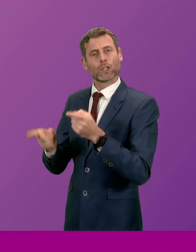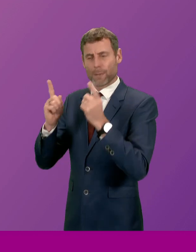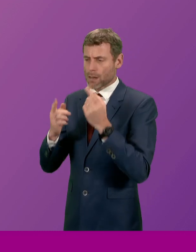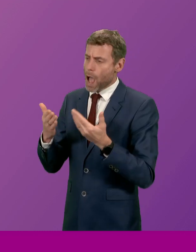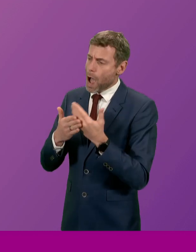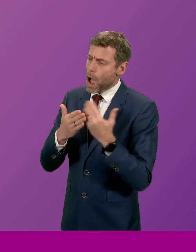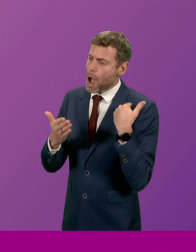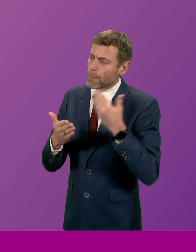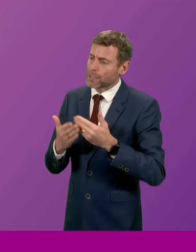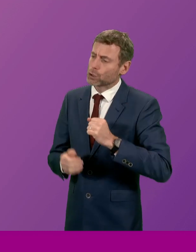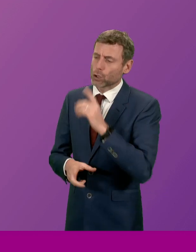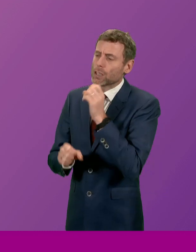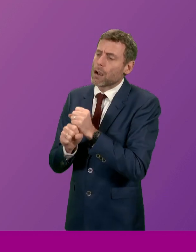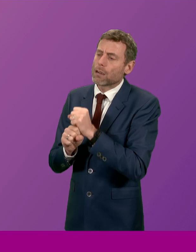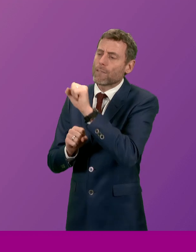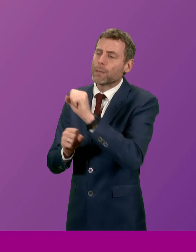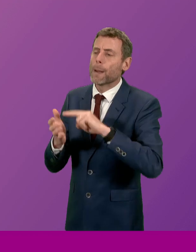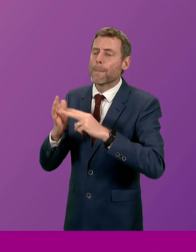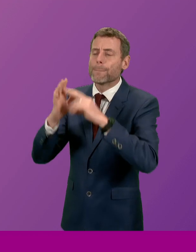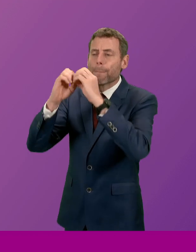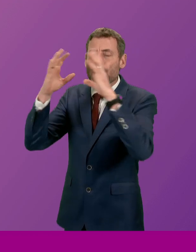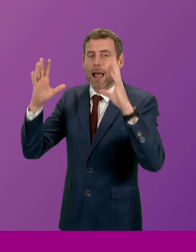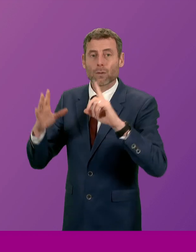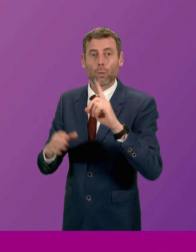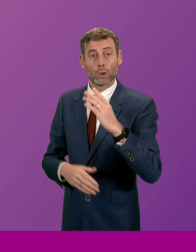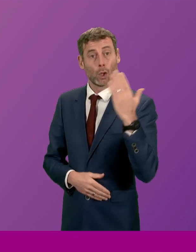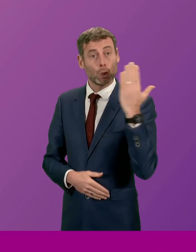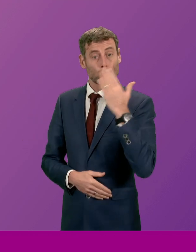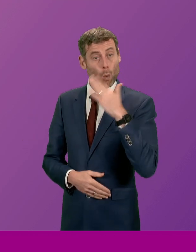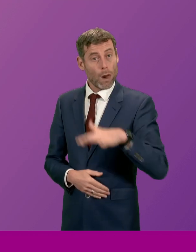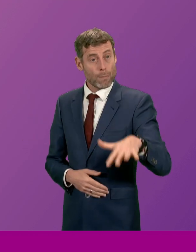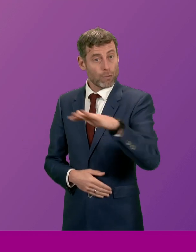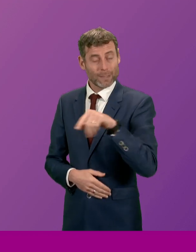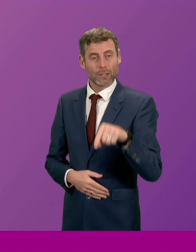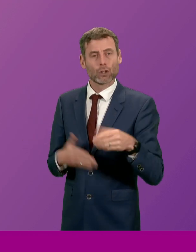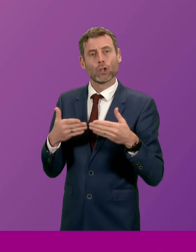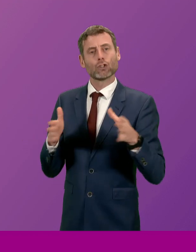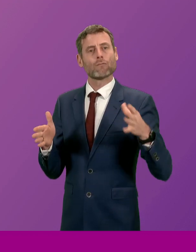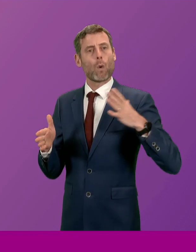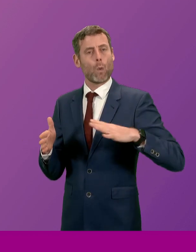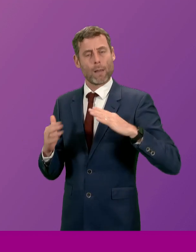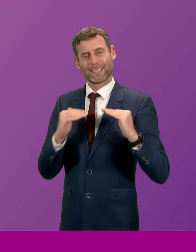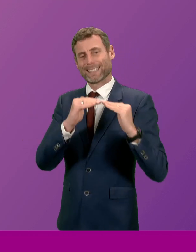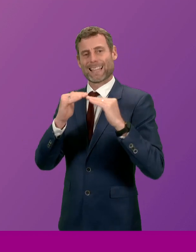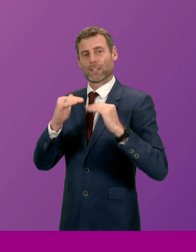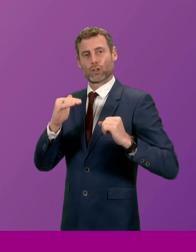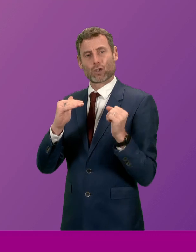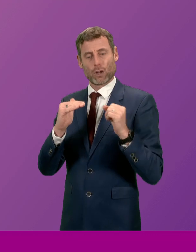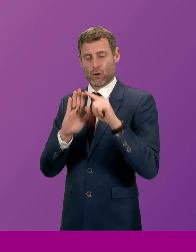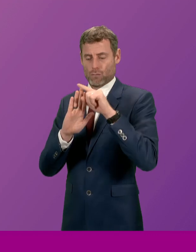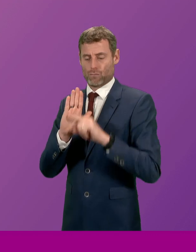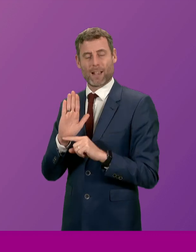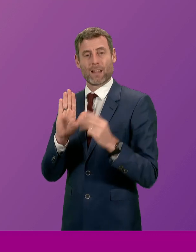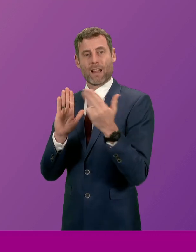Scottish Government’s plans to update the School Premises Regulations 1967.